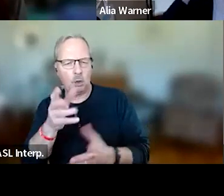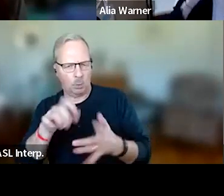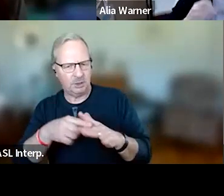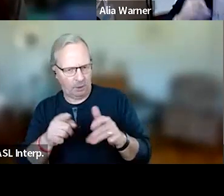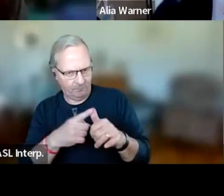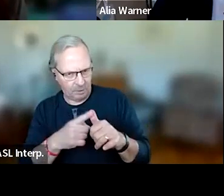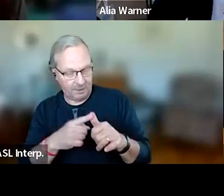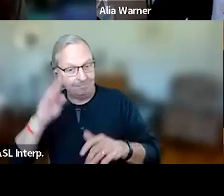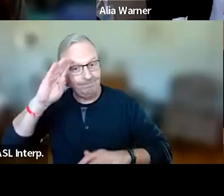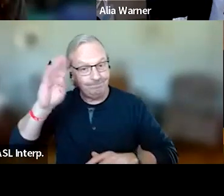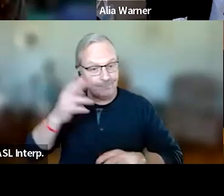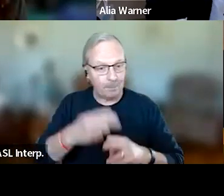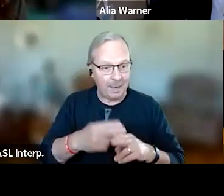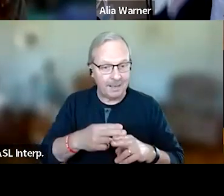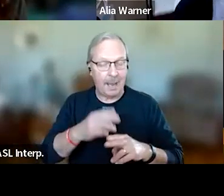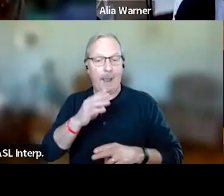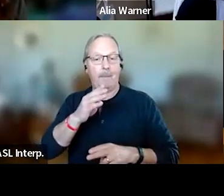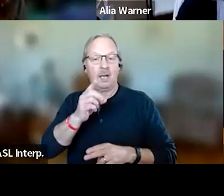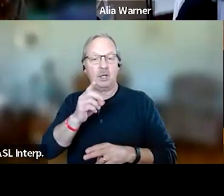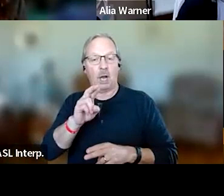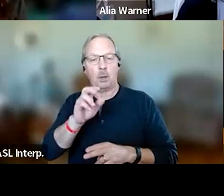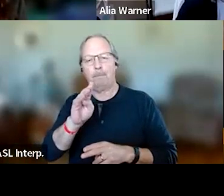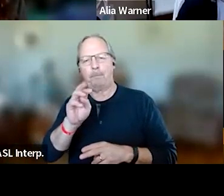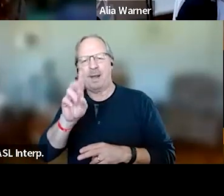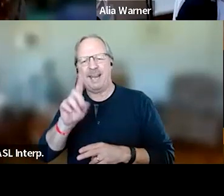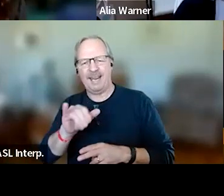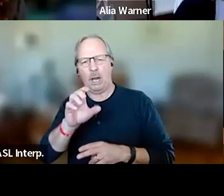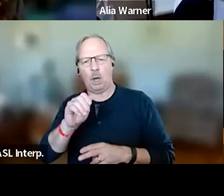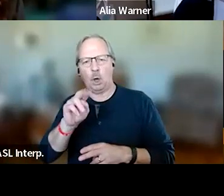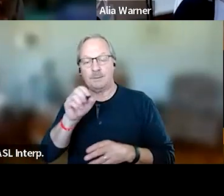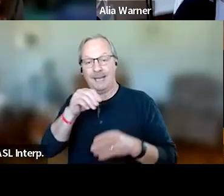Hi, my name is Dr. Brandy Karns and I'm an inpatient academic psychiatrist